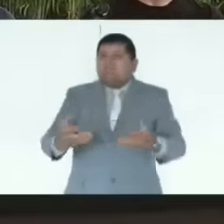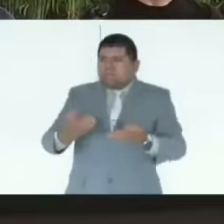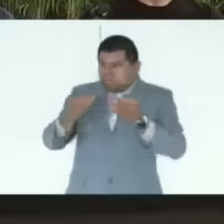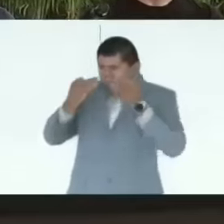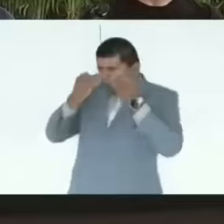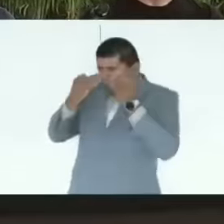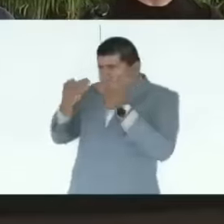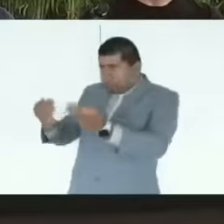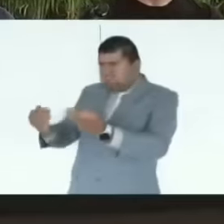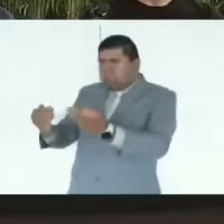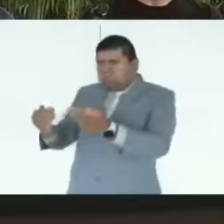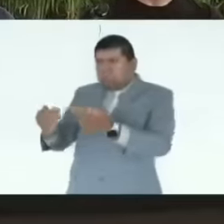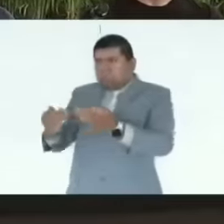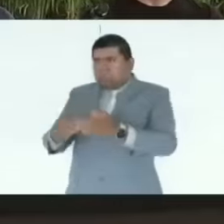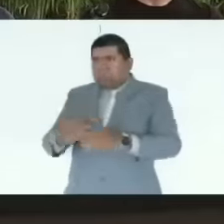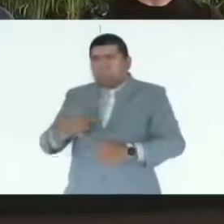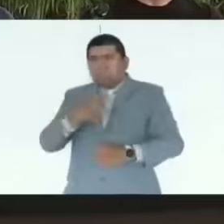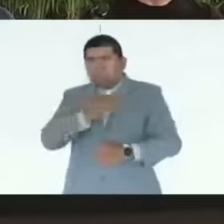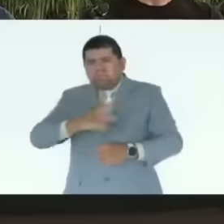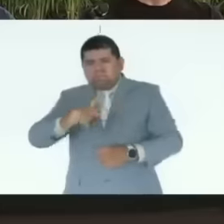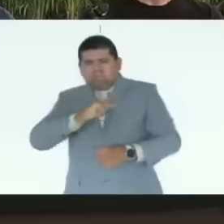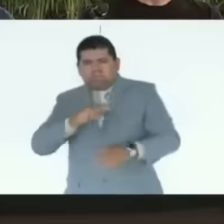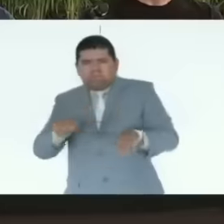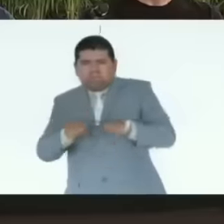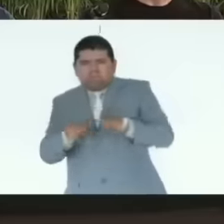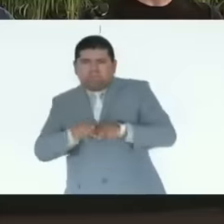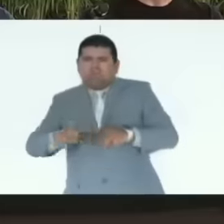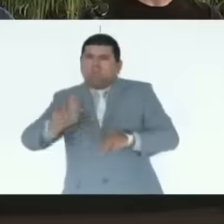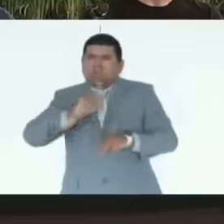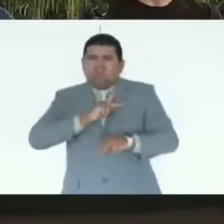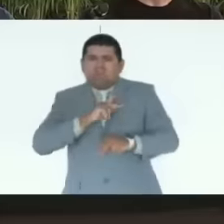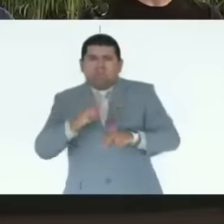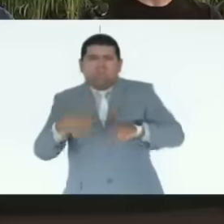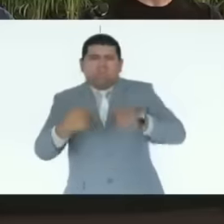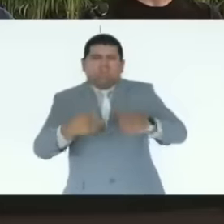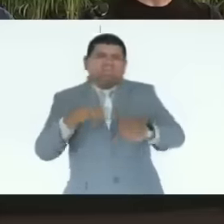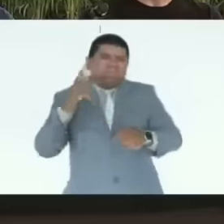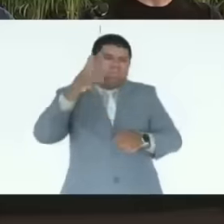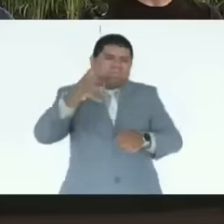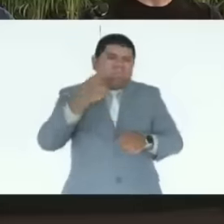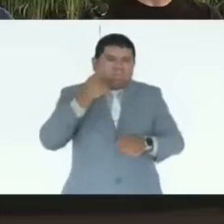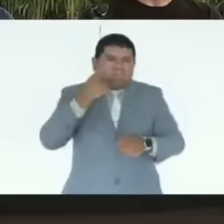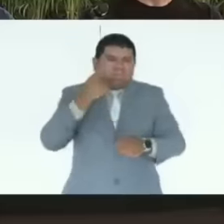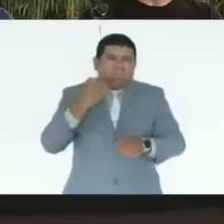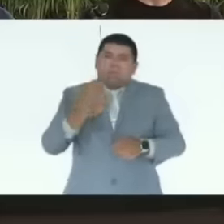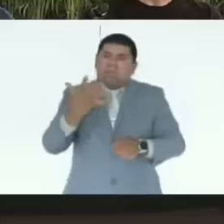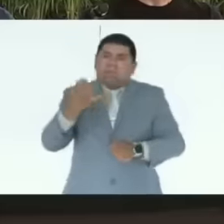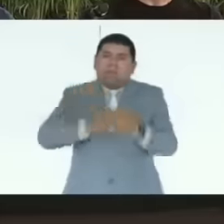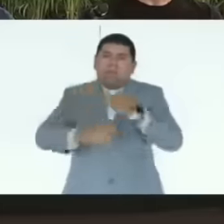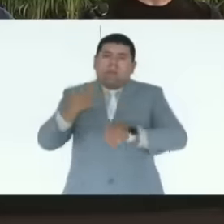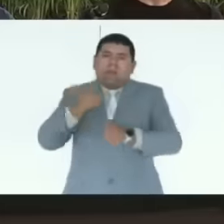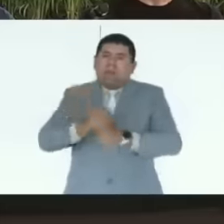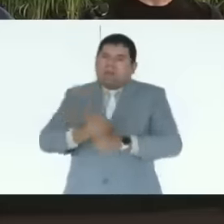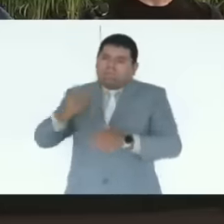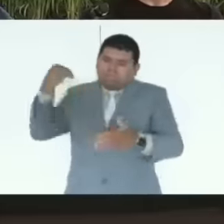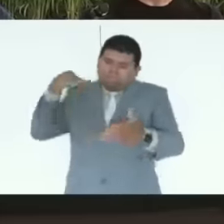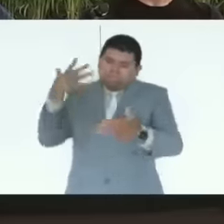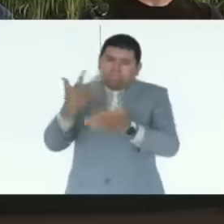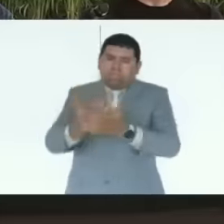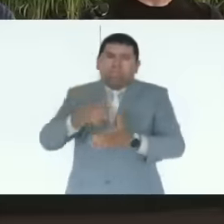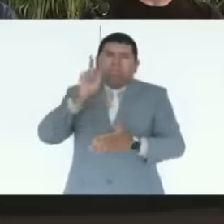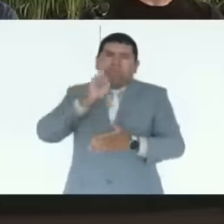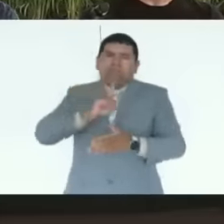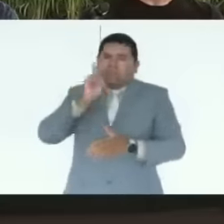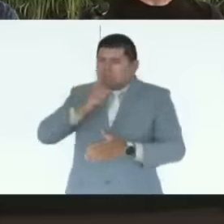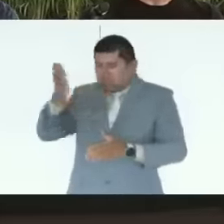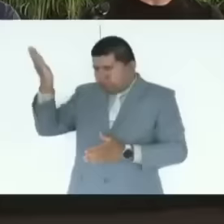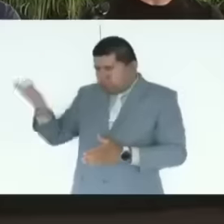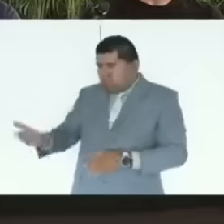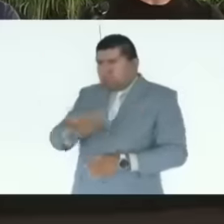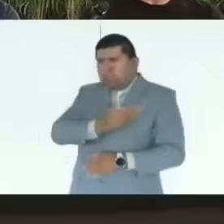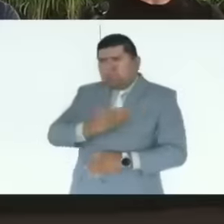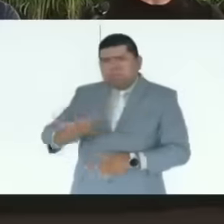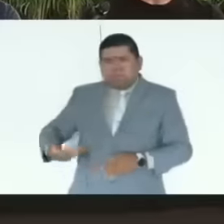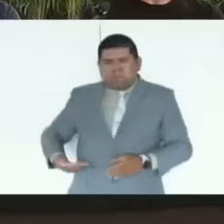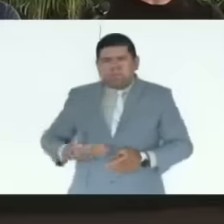tell our children about it. Our grandchildren, for the first time in 500 years, we are a president of the